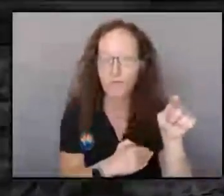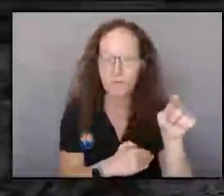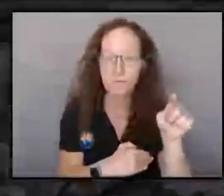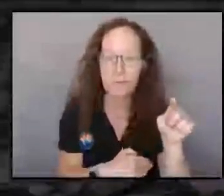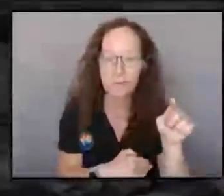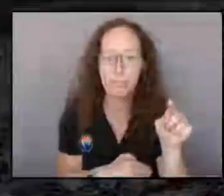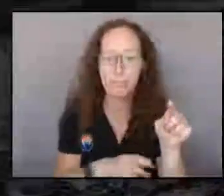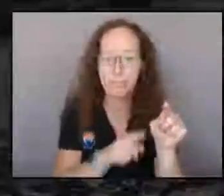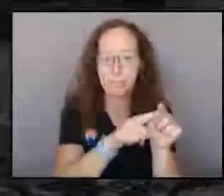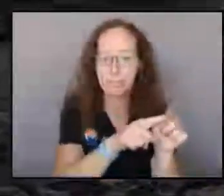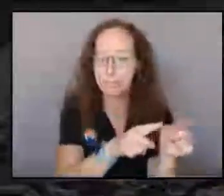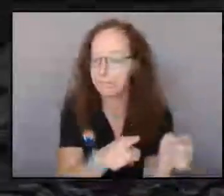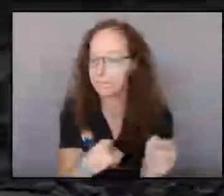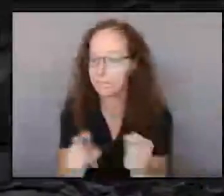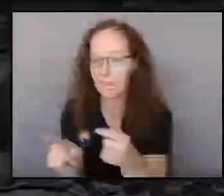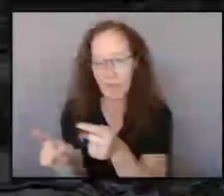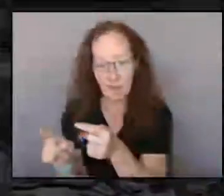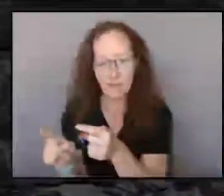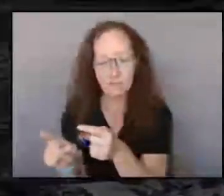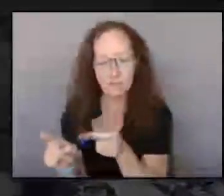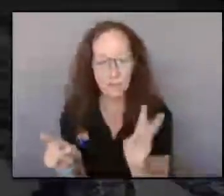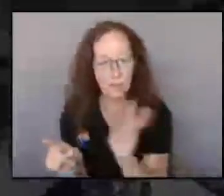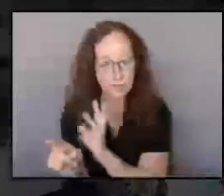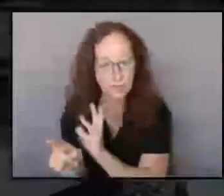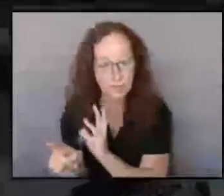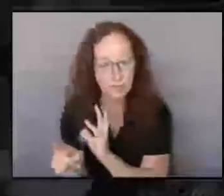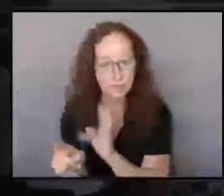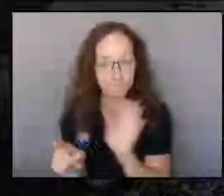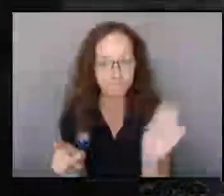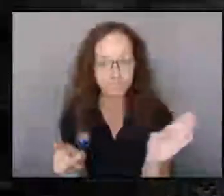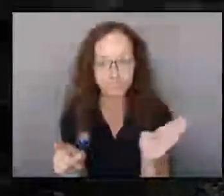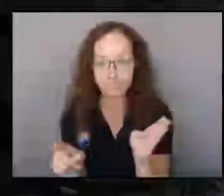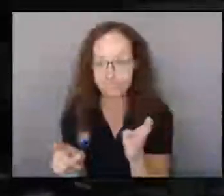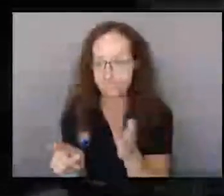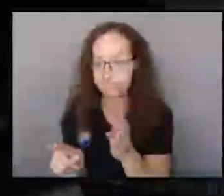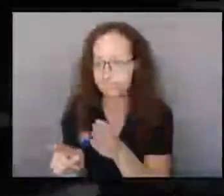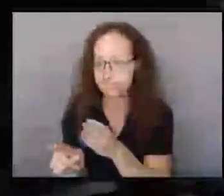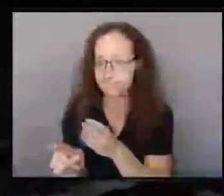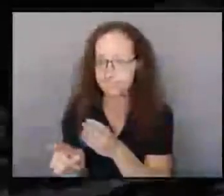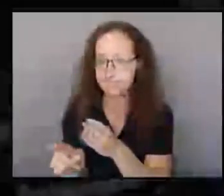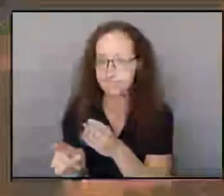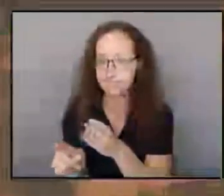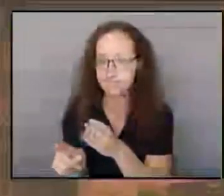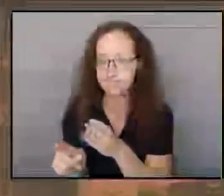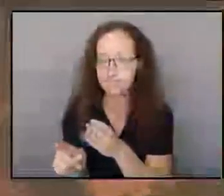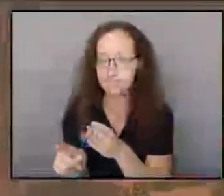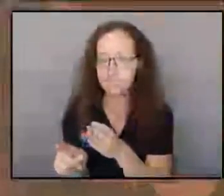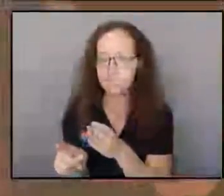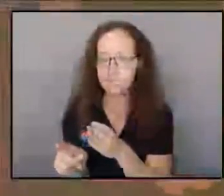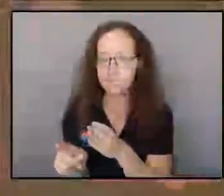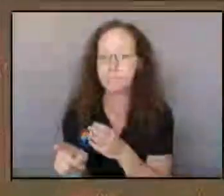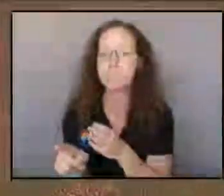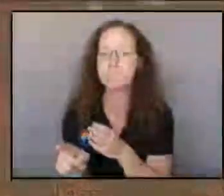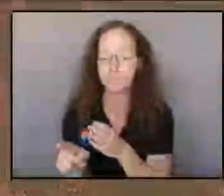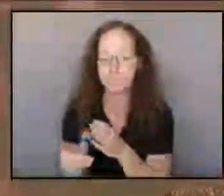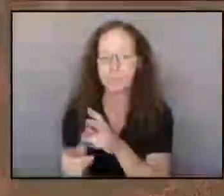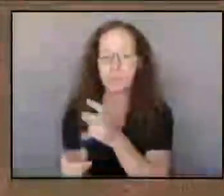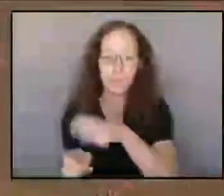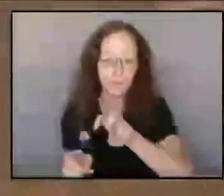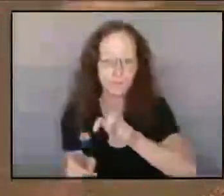LAKE TO THE WEST. WE ARE BASICALLY SOUTHWEST LOOKING NORTHEAST. THERE IS NO HEAT SIGNATURES WHATSOEVER IN THIS AREA. THIS IS THE CHACON AREA. CHACON WOULD BE ON THE UPPER RIGHT-HAND